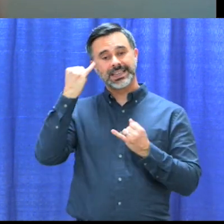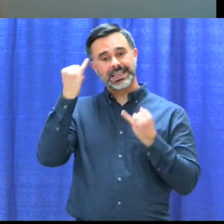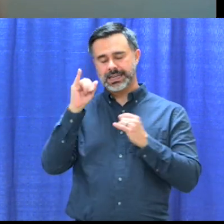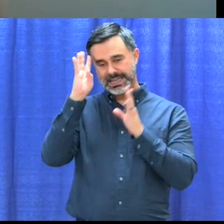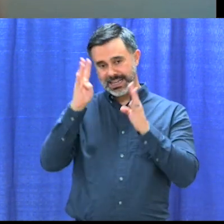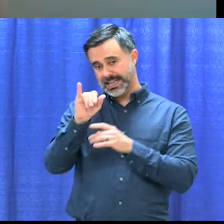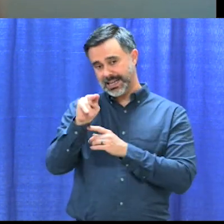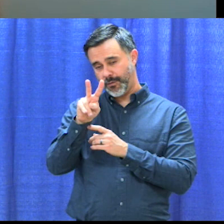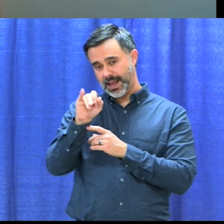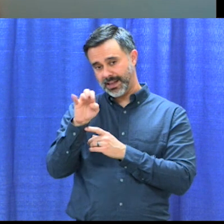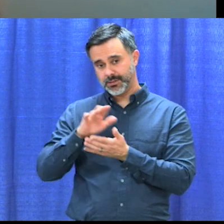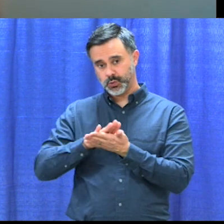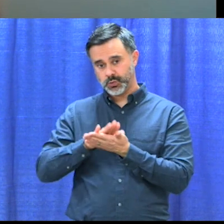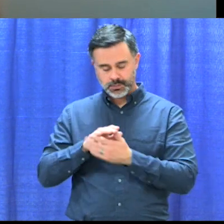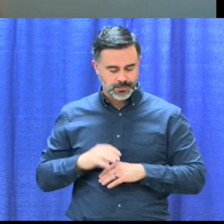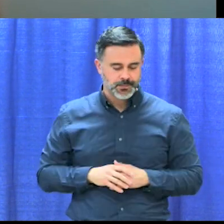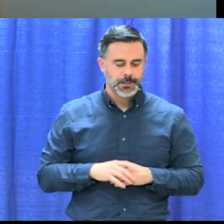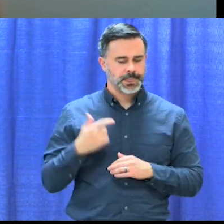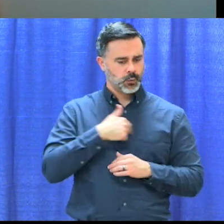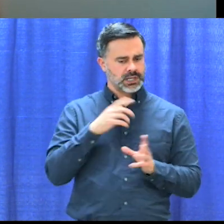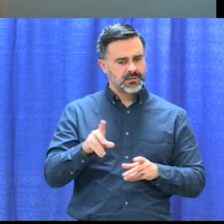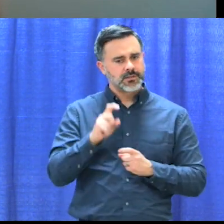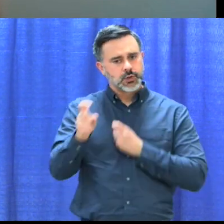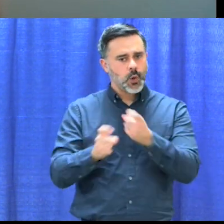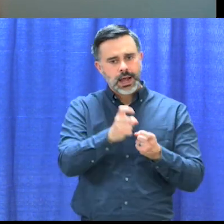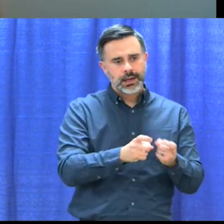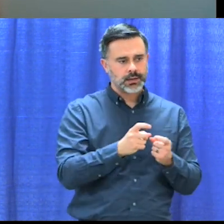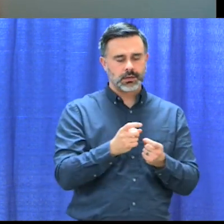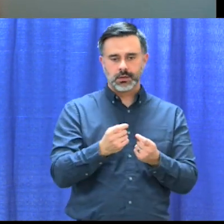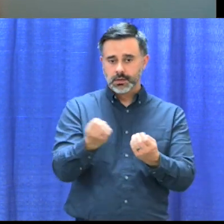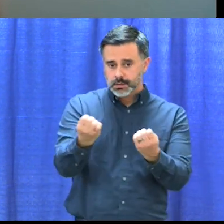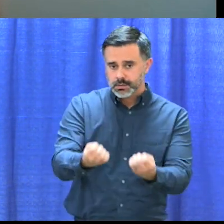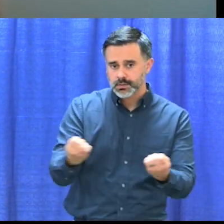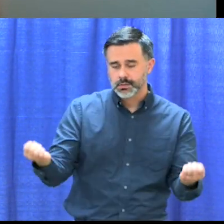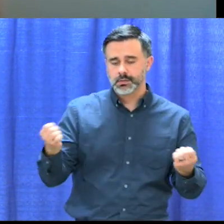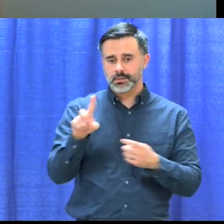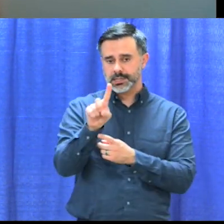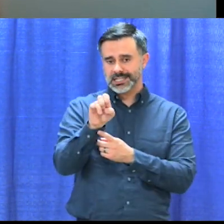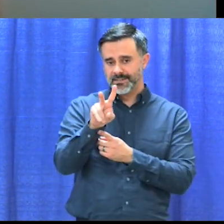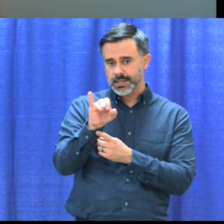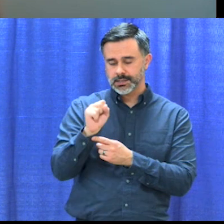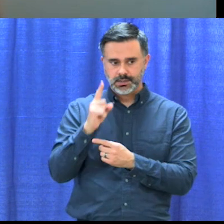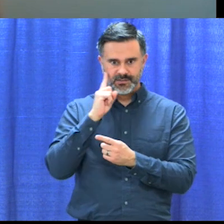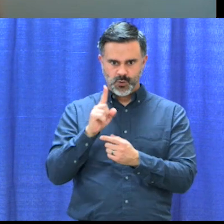As part of that we have donated devices to be used in those programs as well.